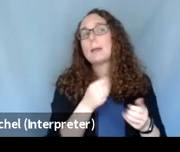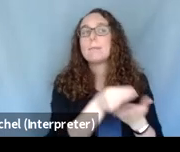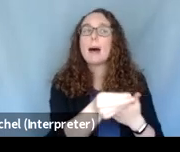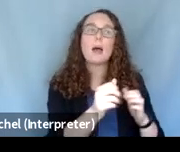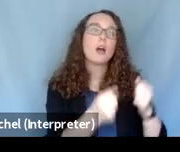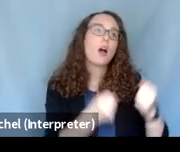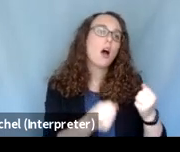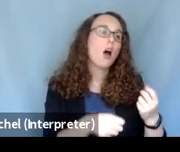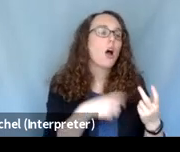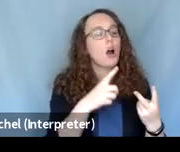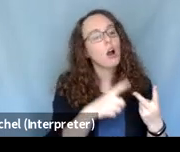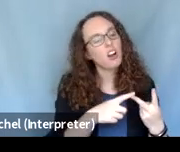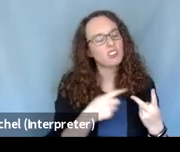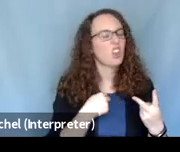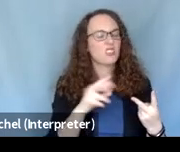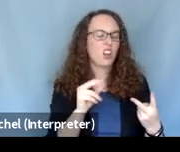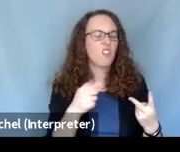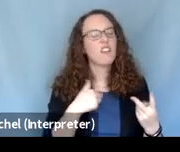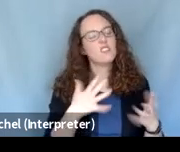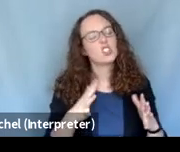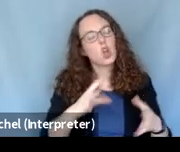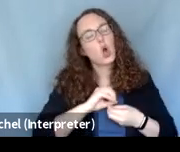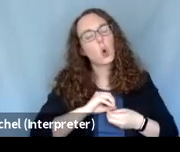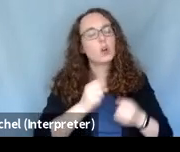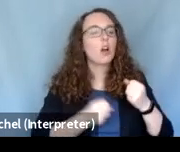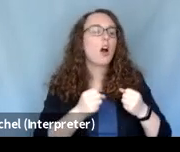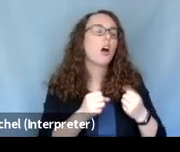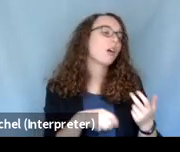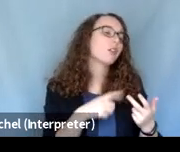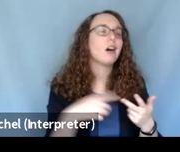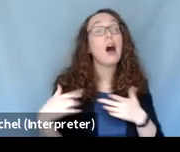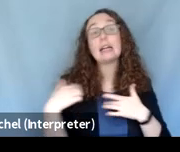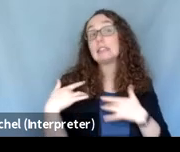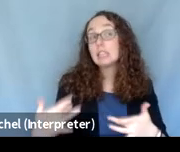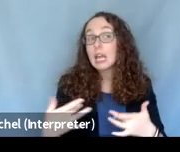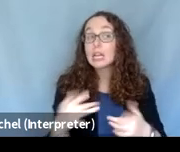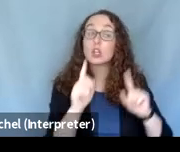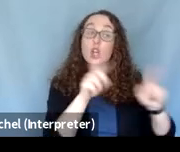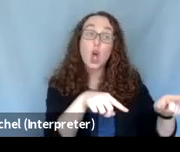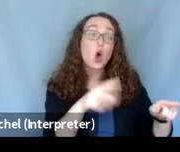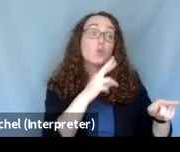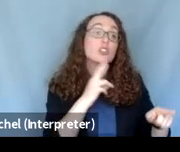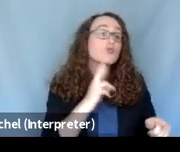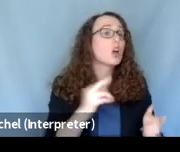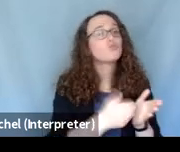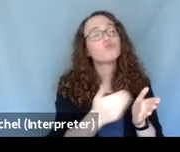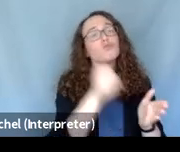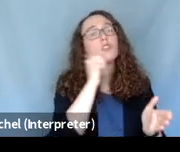car, that type of thing or if you eat out every week, or you're going to buy your groceries. You can enter all this data and it